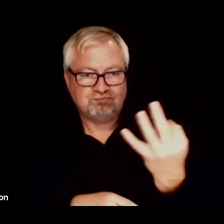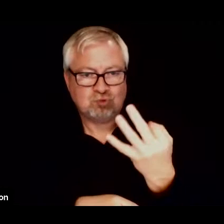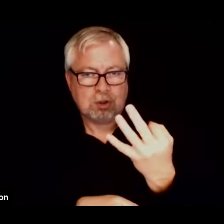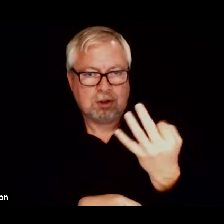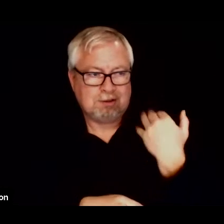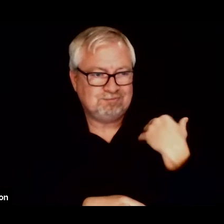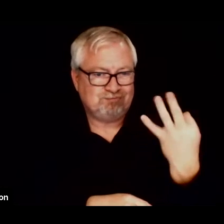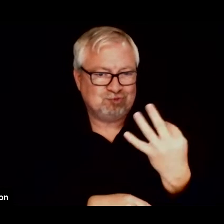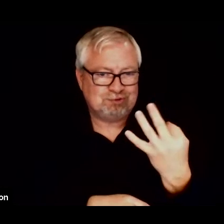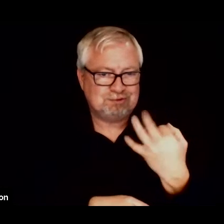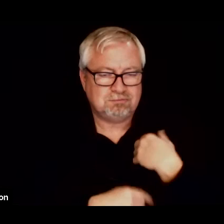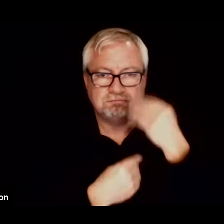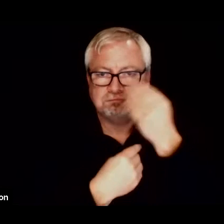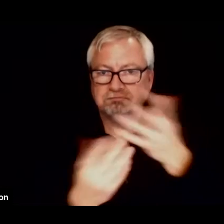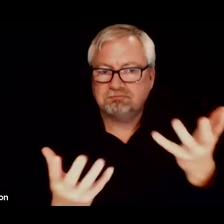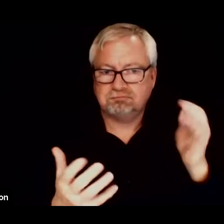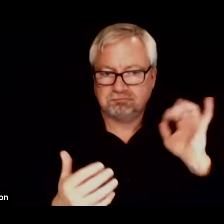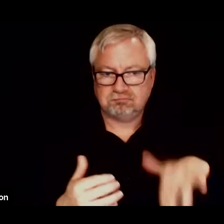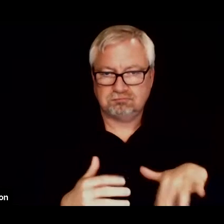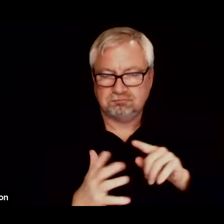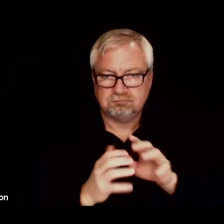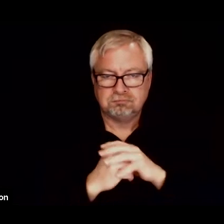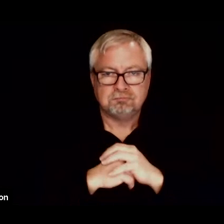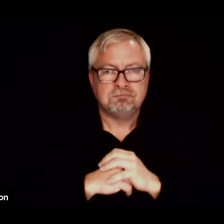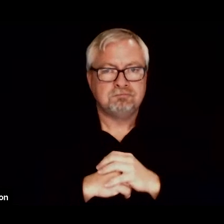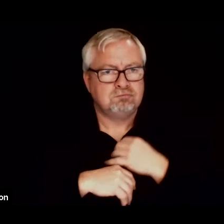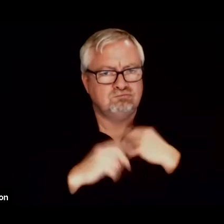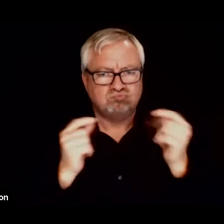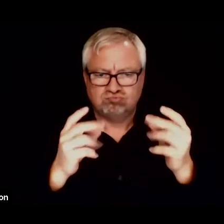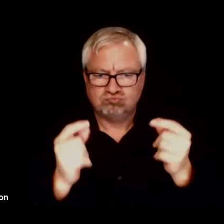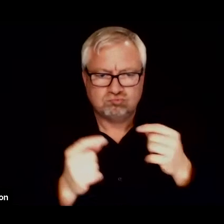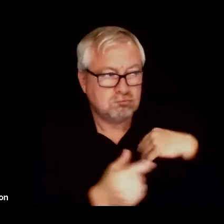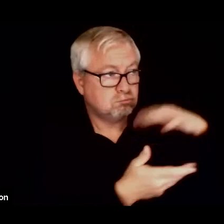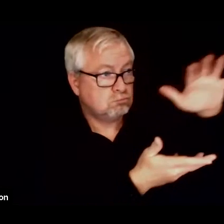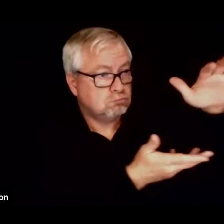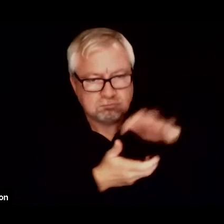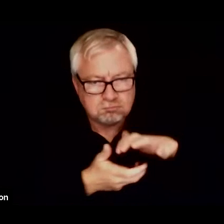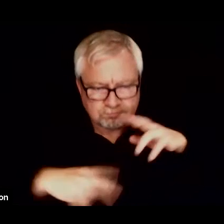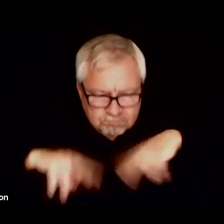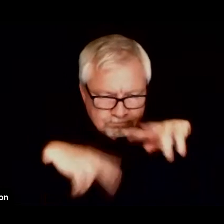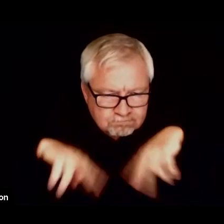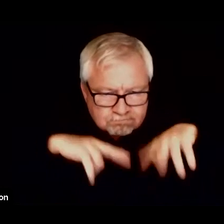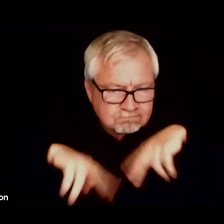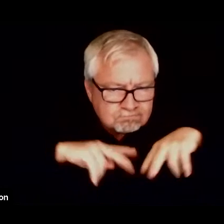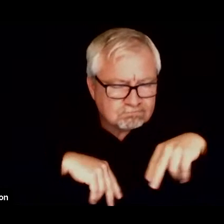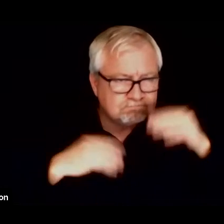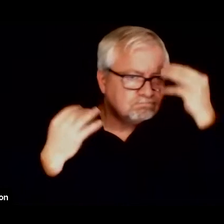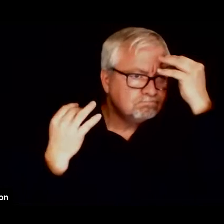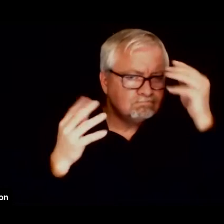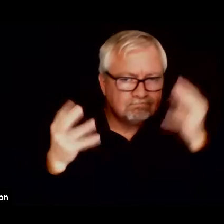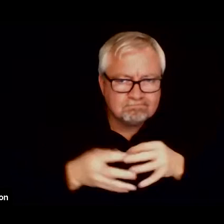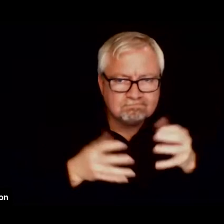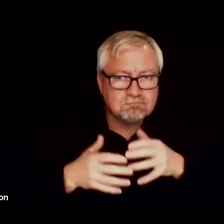essential worker it may be something that we start to have conversations about beforehand but yes